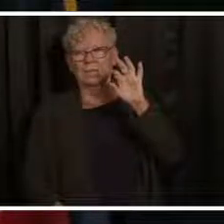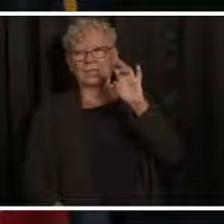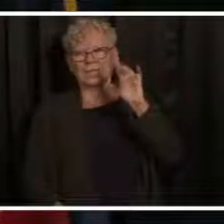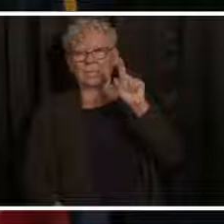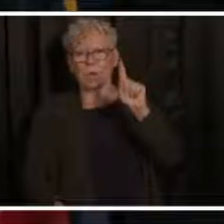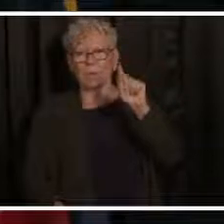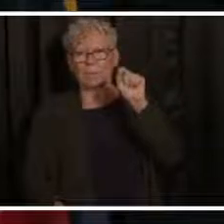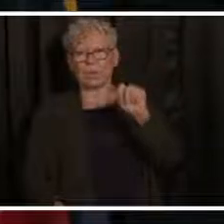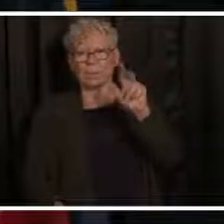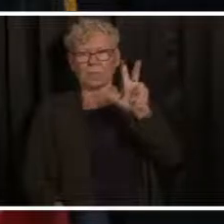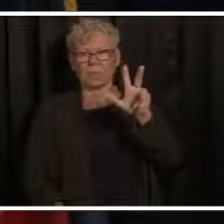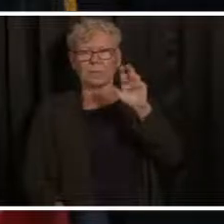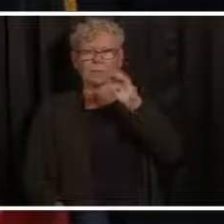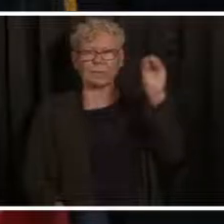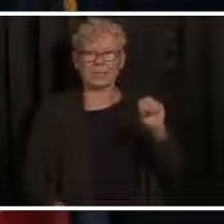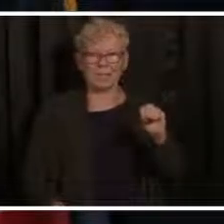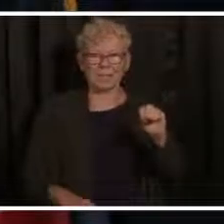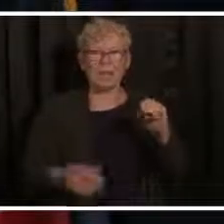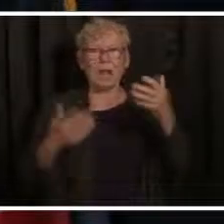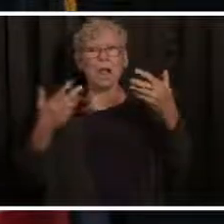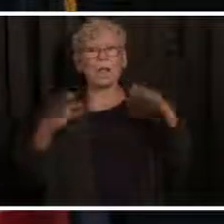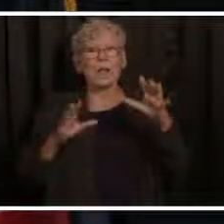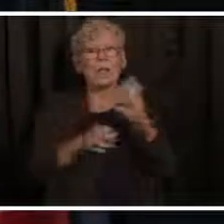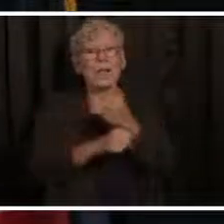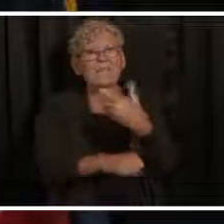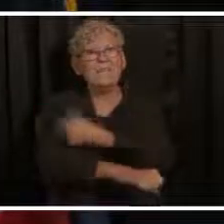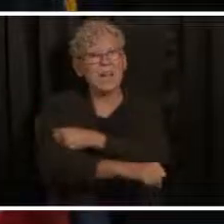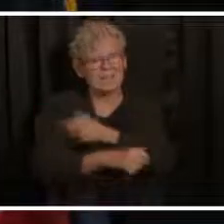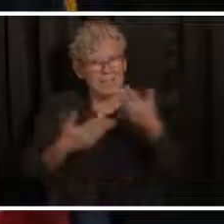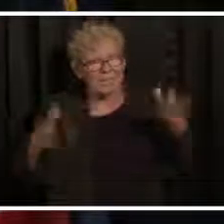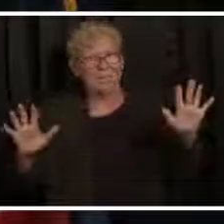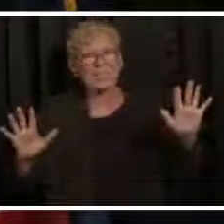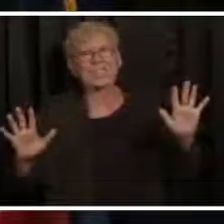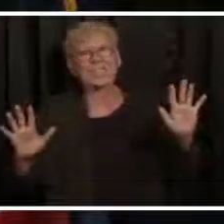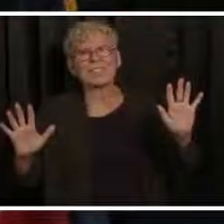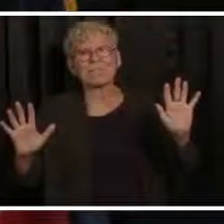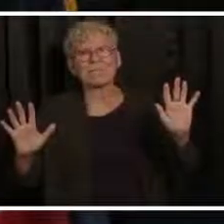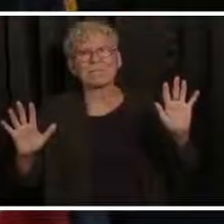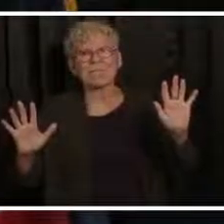pandemic The Delta is now a majority of new cases in